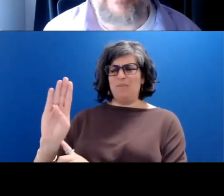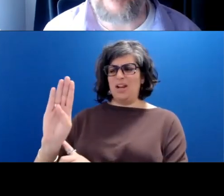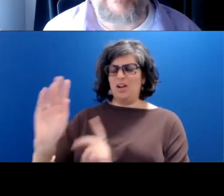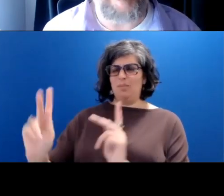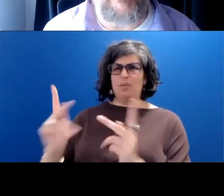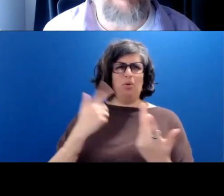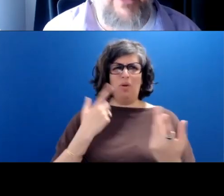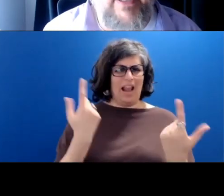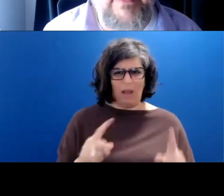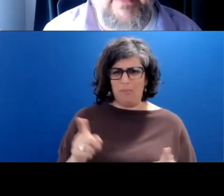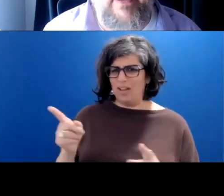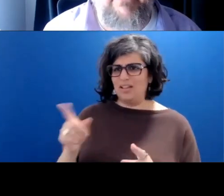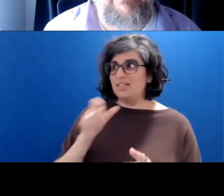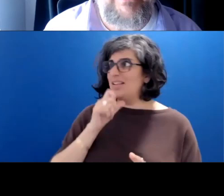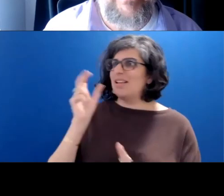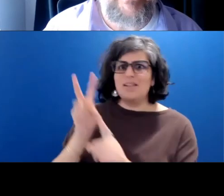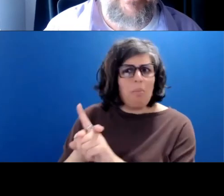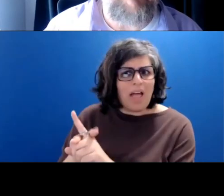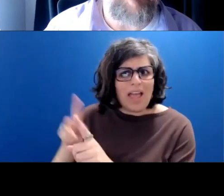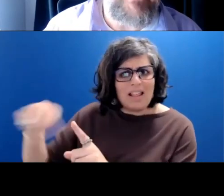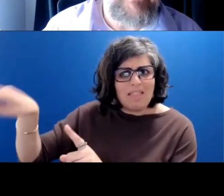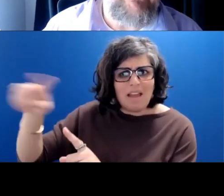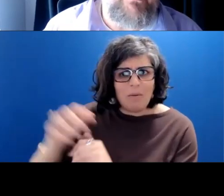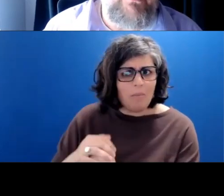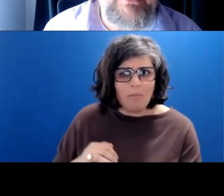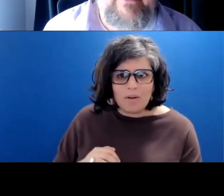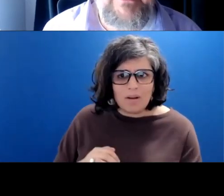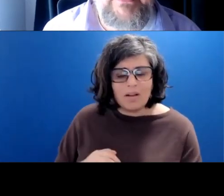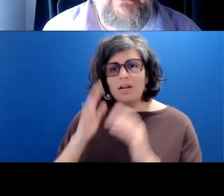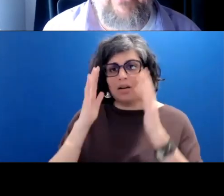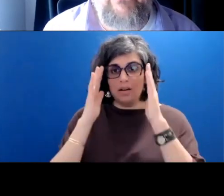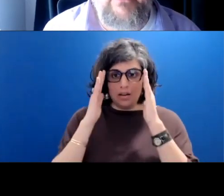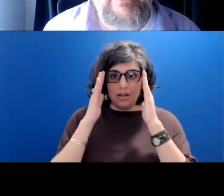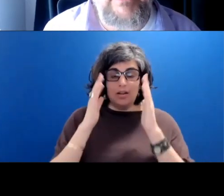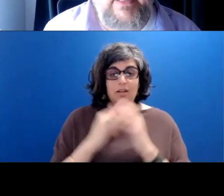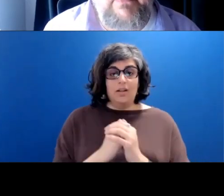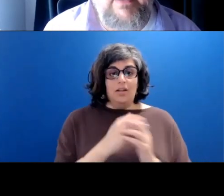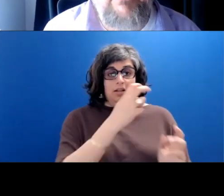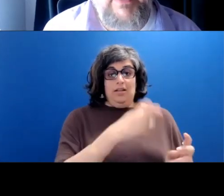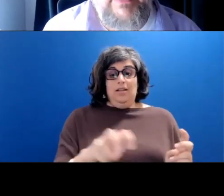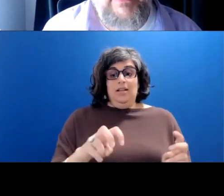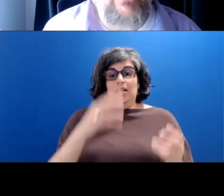because that doesn't apply to them. When we shift to an informed consent model,